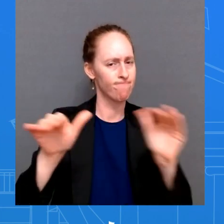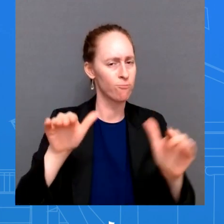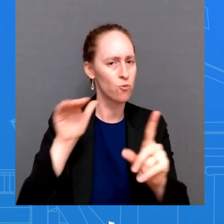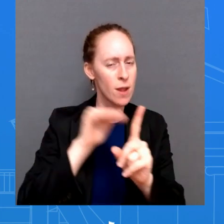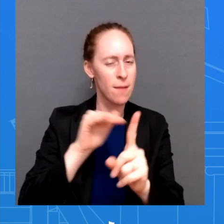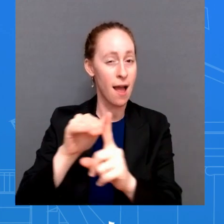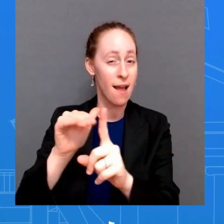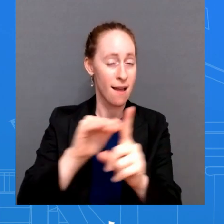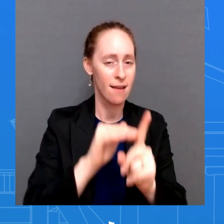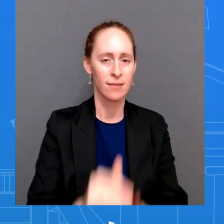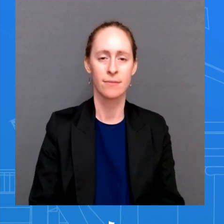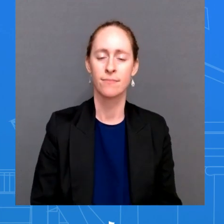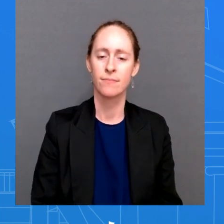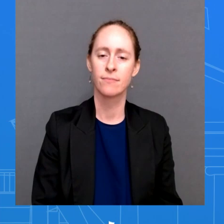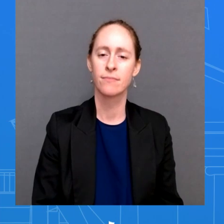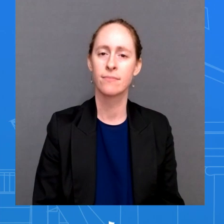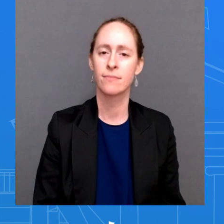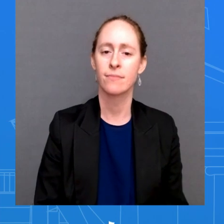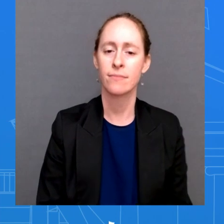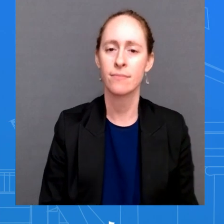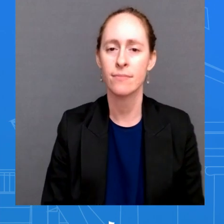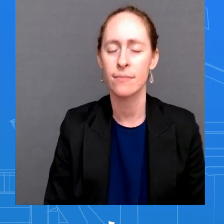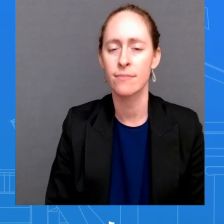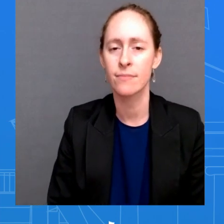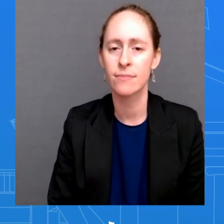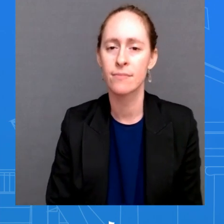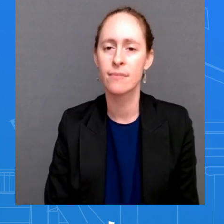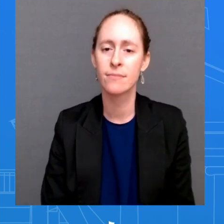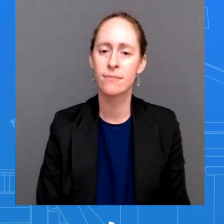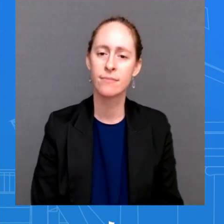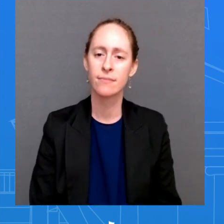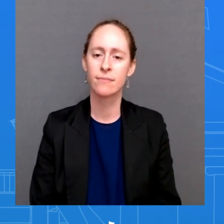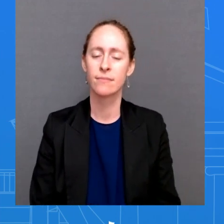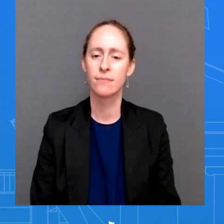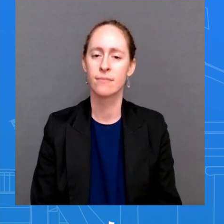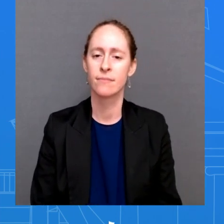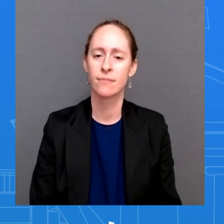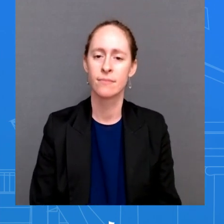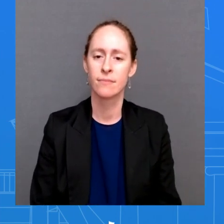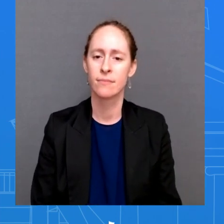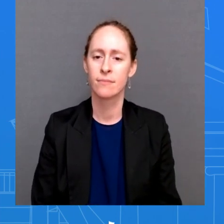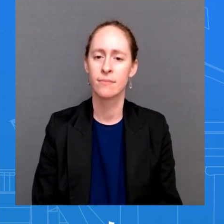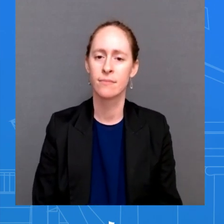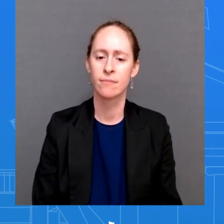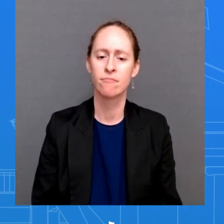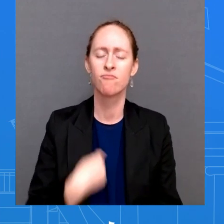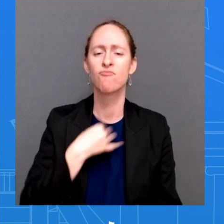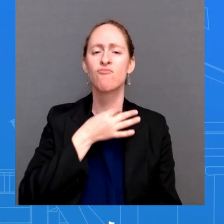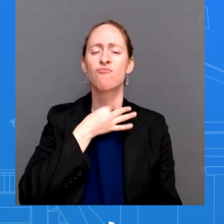On the abortion EO, can you give any more clarification on whether or not the President directed HHS